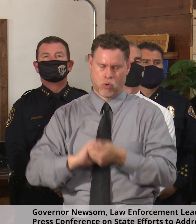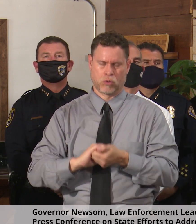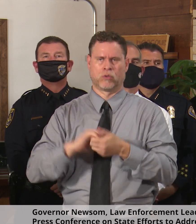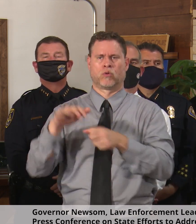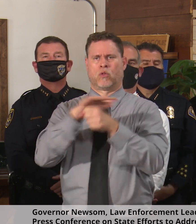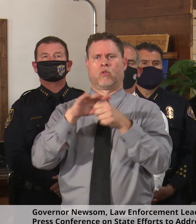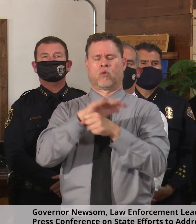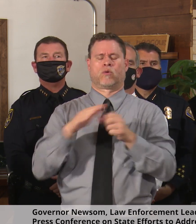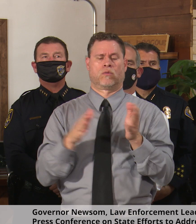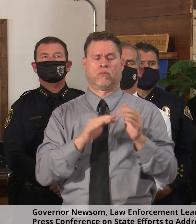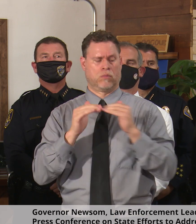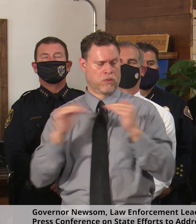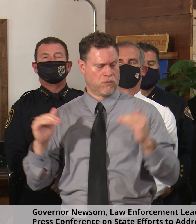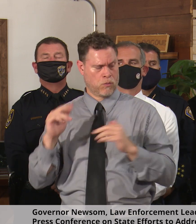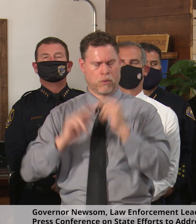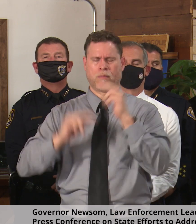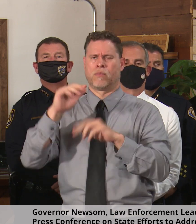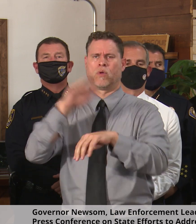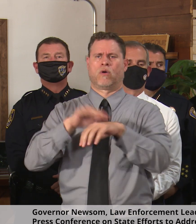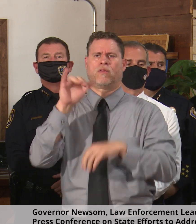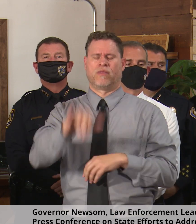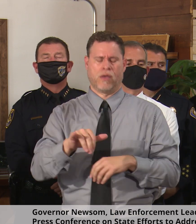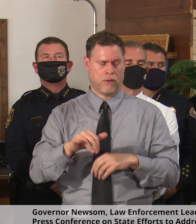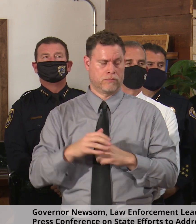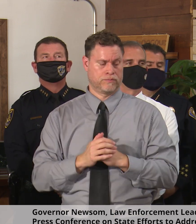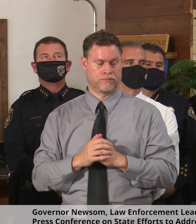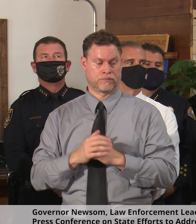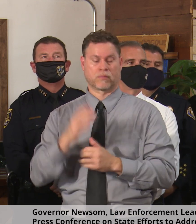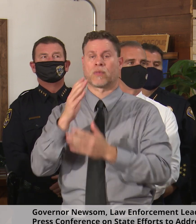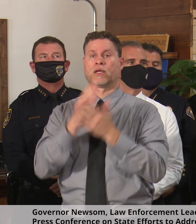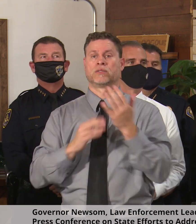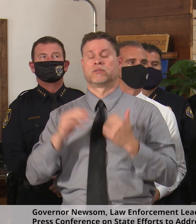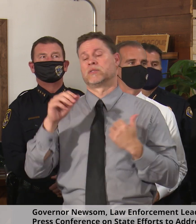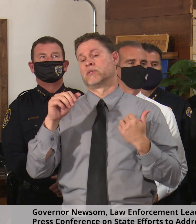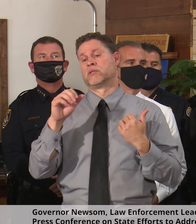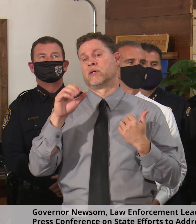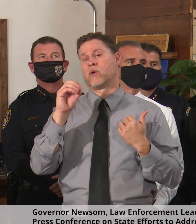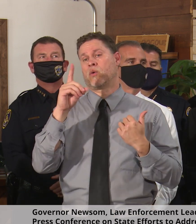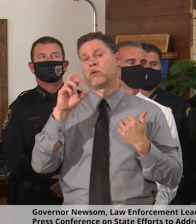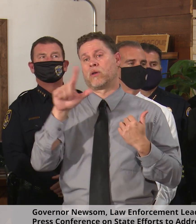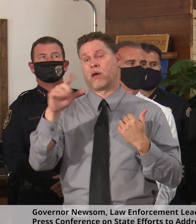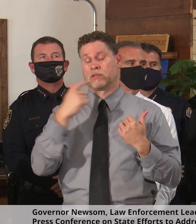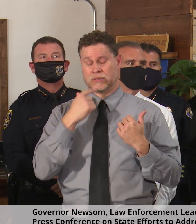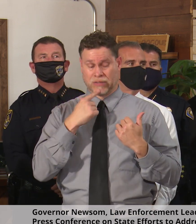level. We want to build on that and as assembly member O'Donnell said, we recognize that it's not